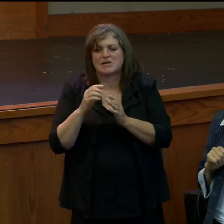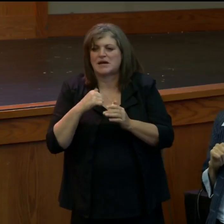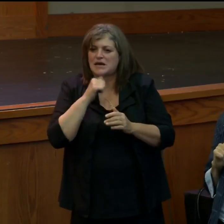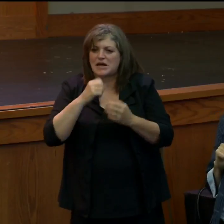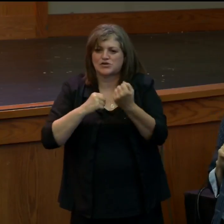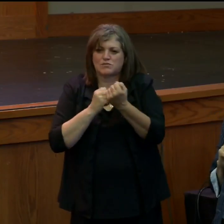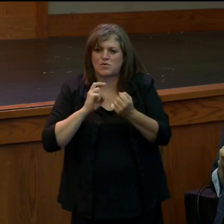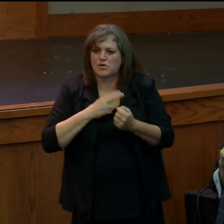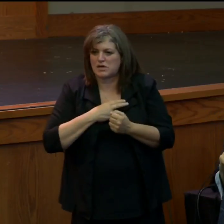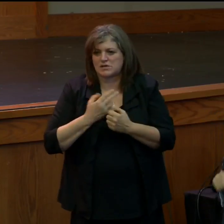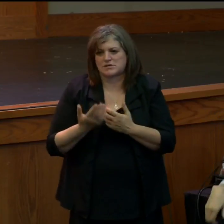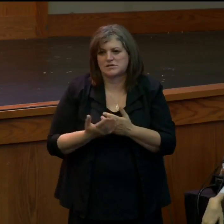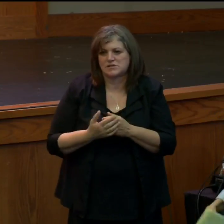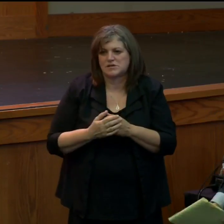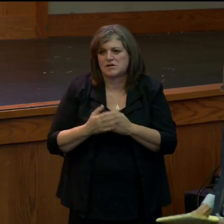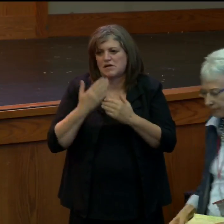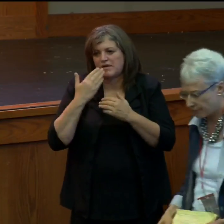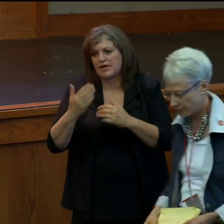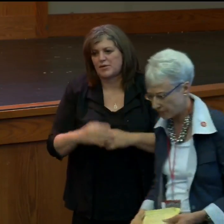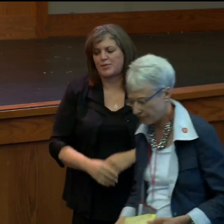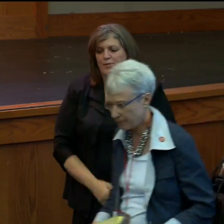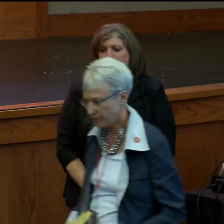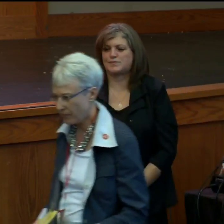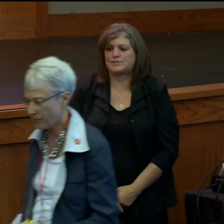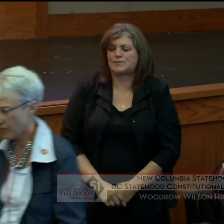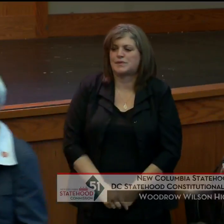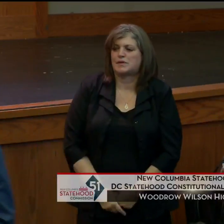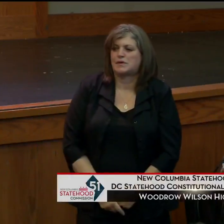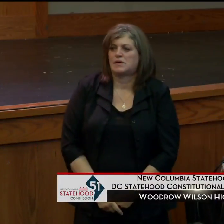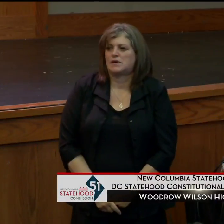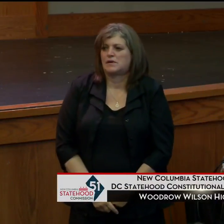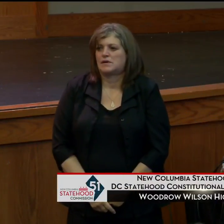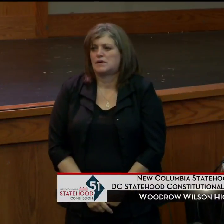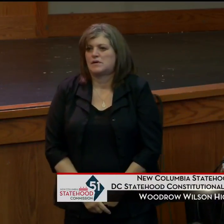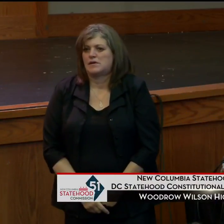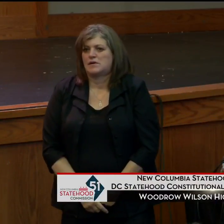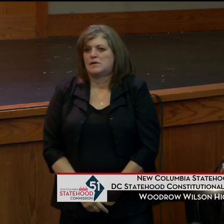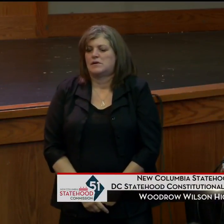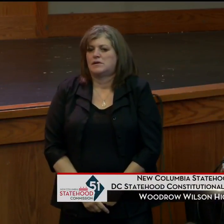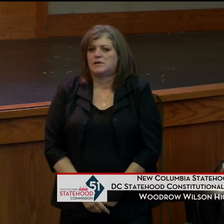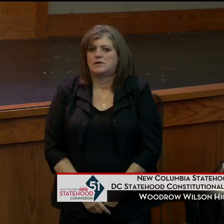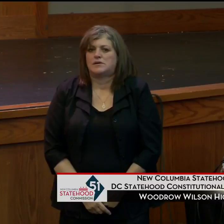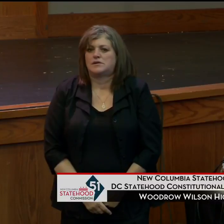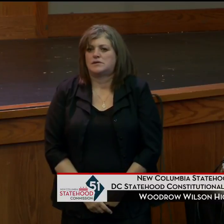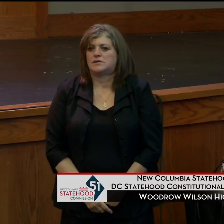IN OUR FIGHT FOR STATEHOOD. THANK YOU.